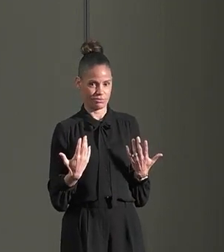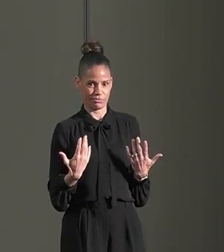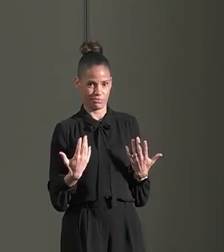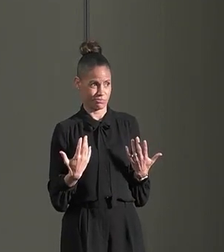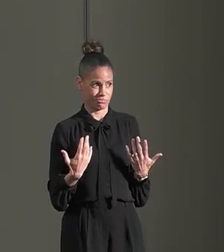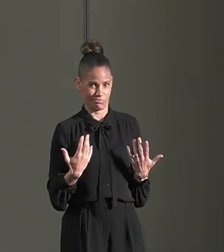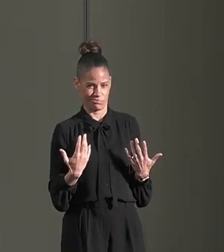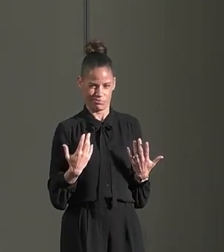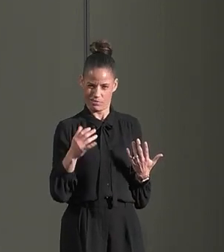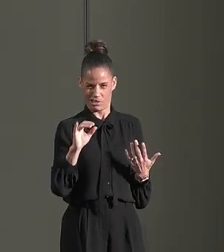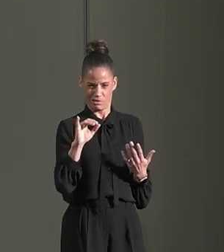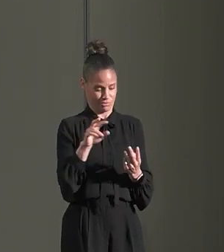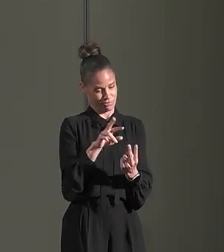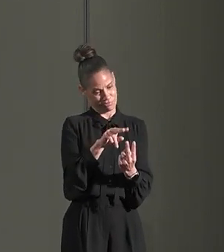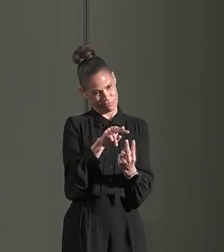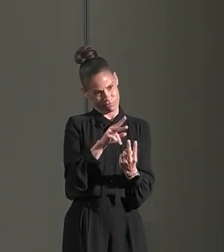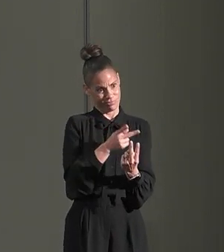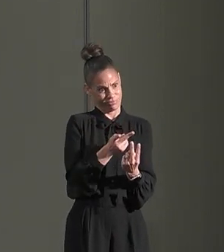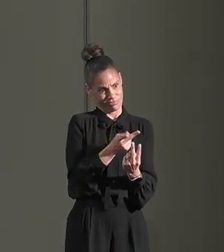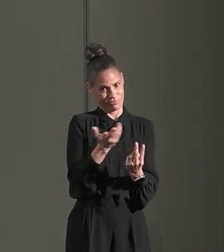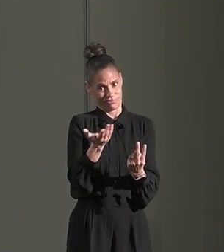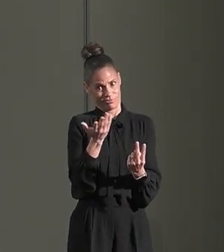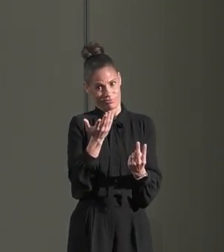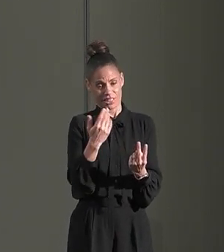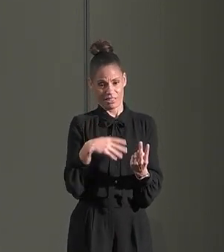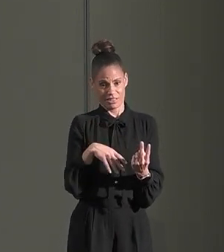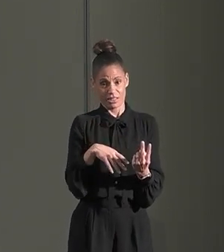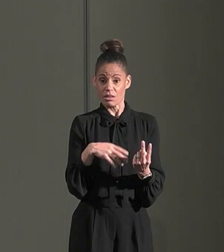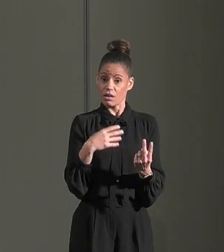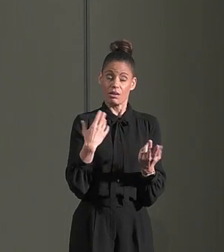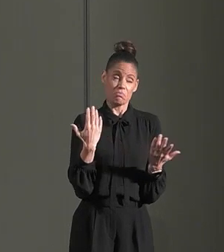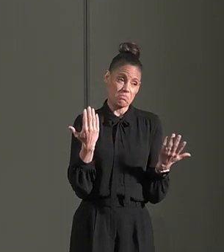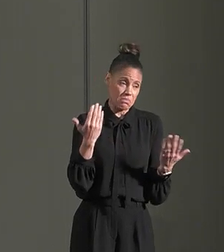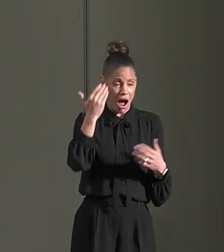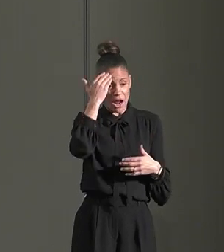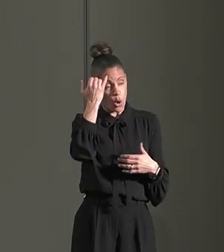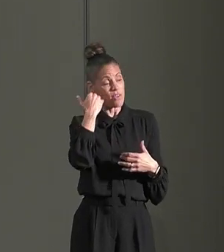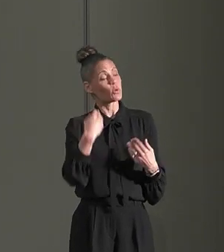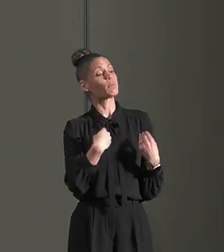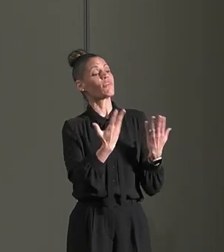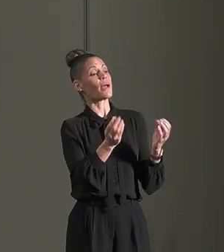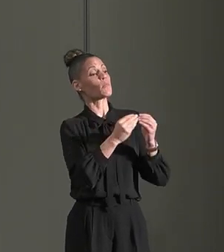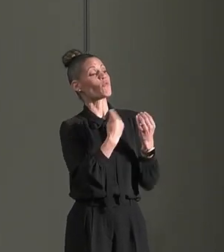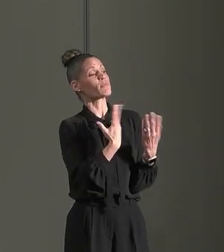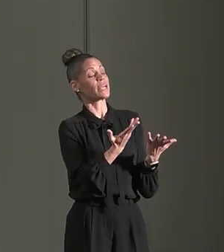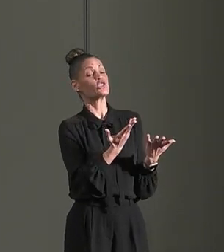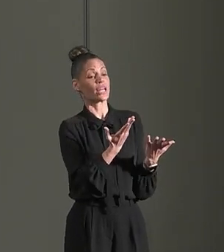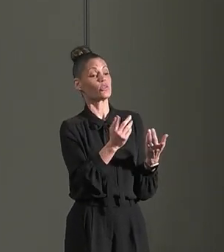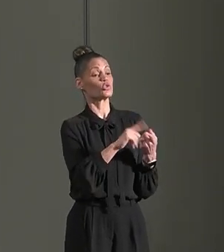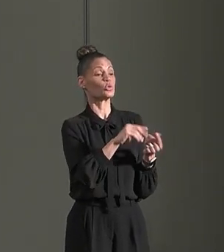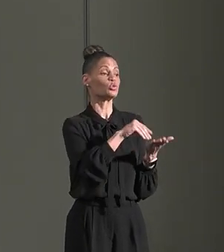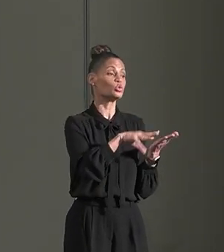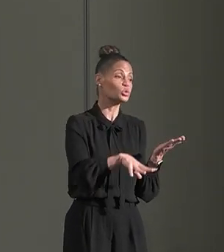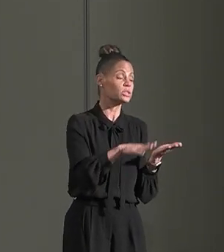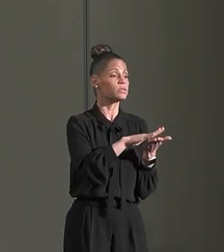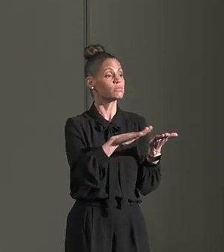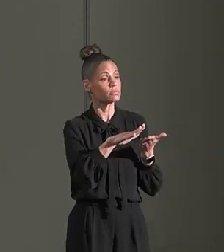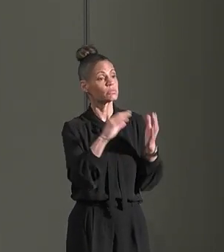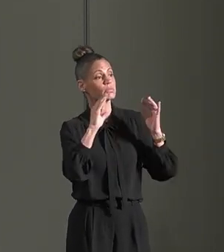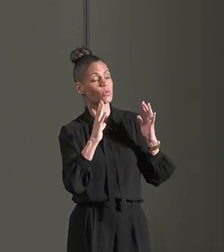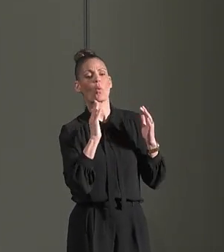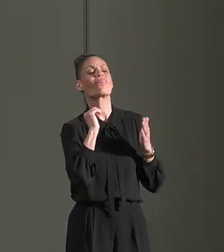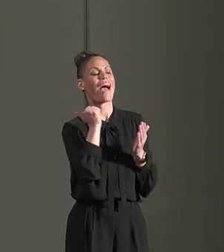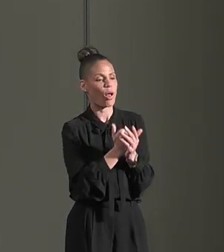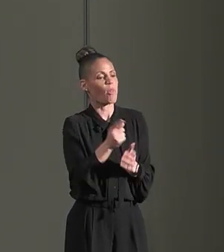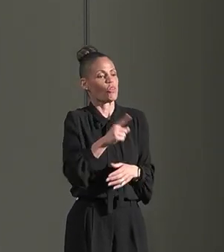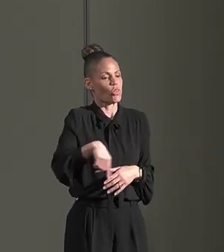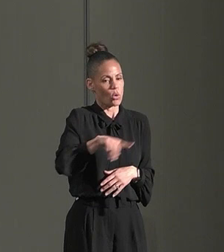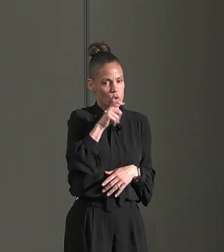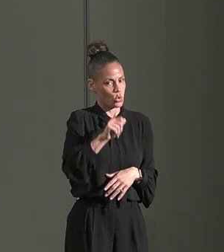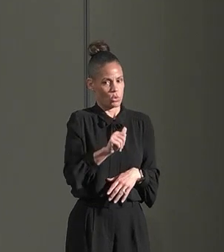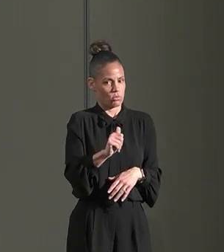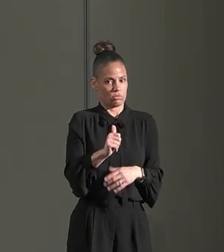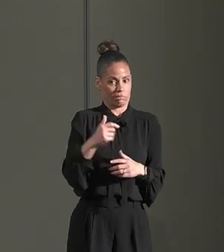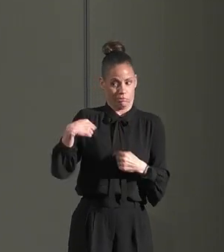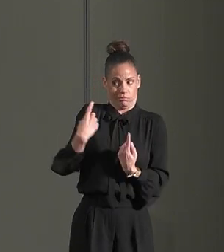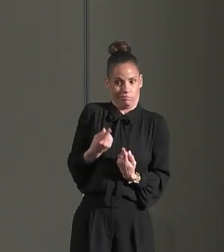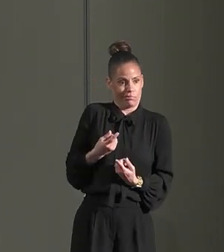lines exactly. I know, providing information will help them. One question in the back.